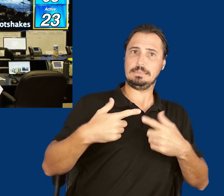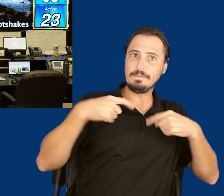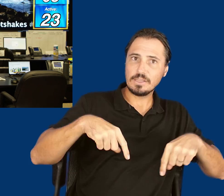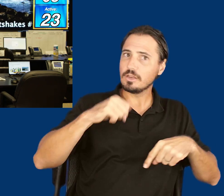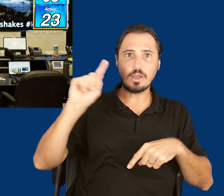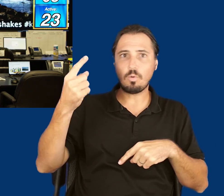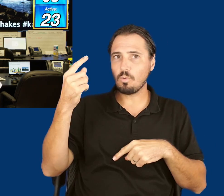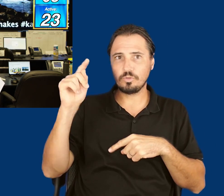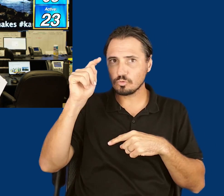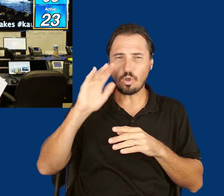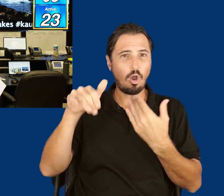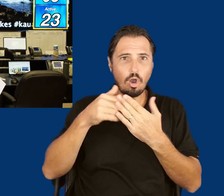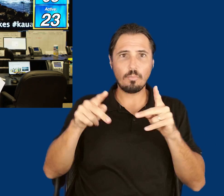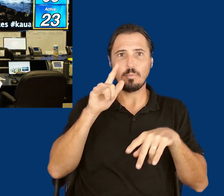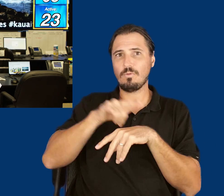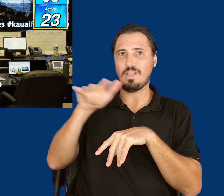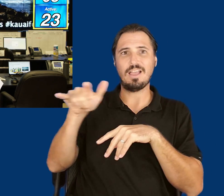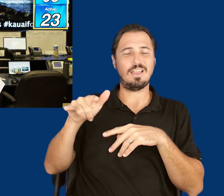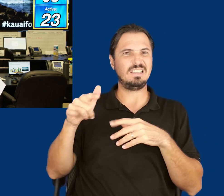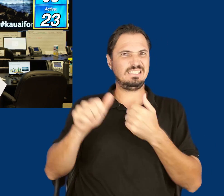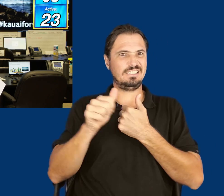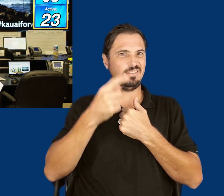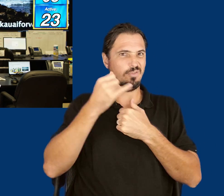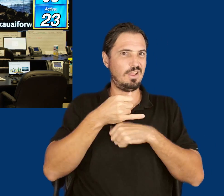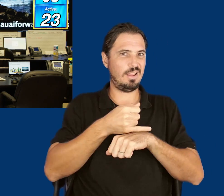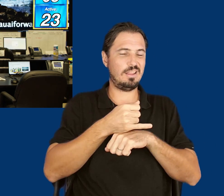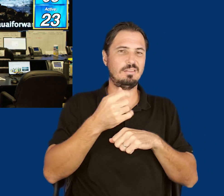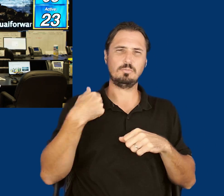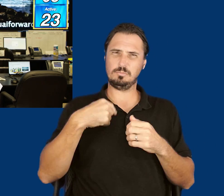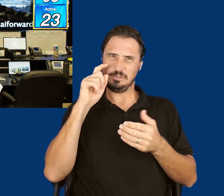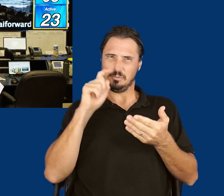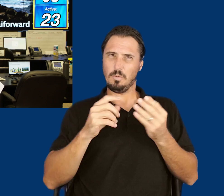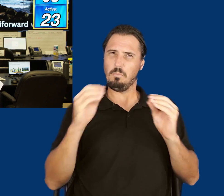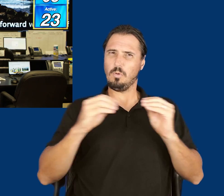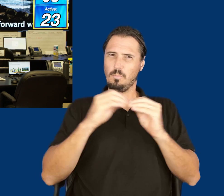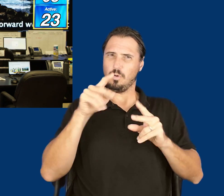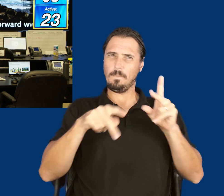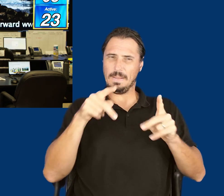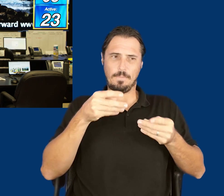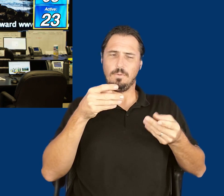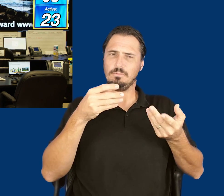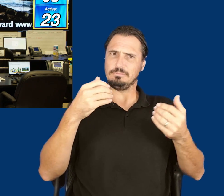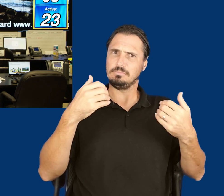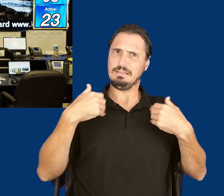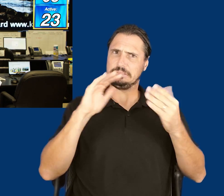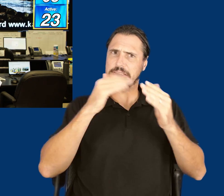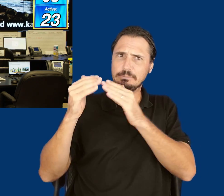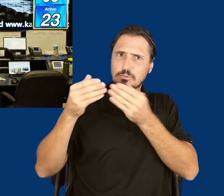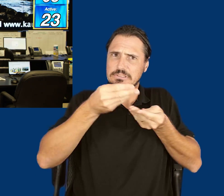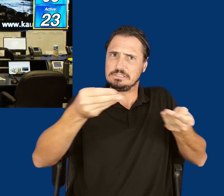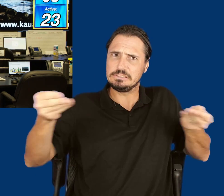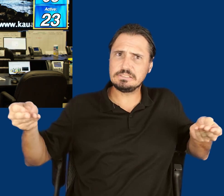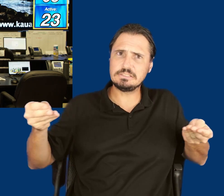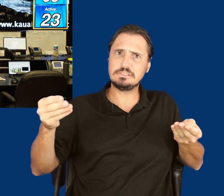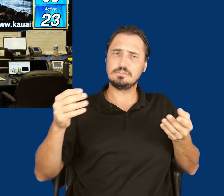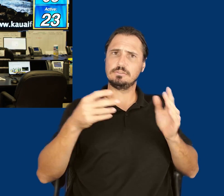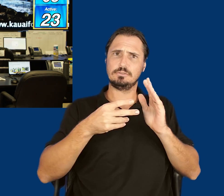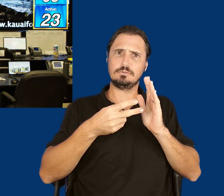We are also seeing a rise in community transmission, and we are becoming increasingly concerned about the possibility of infections that could result from Thanksgiving gatherings